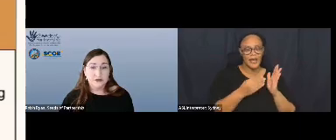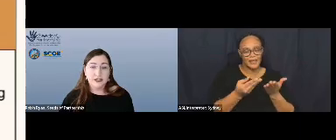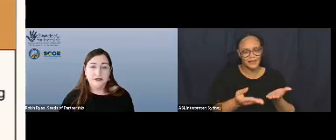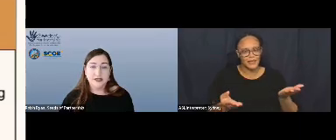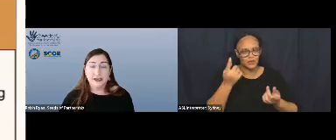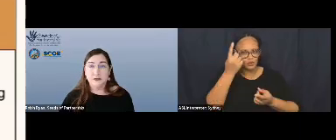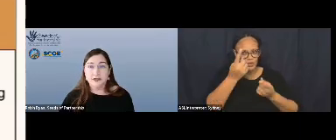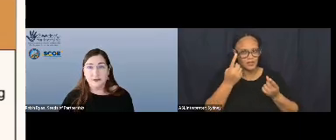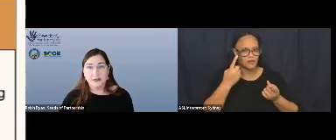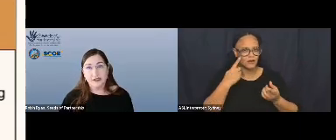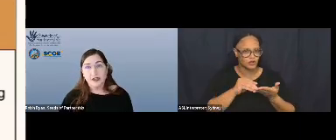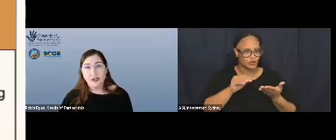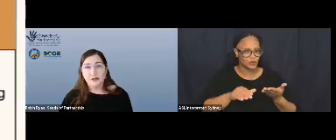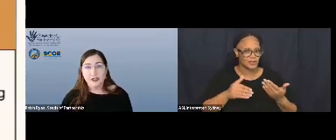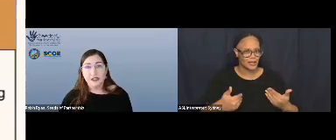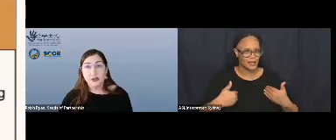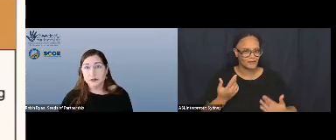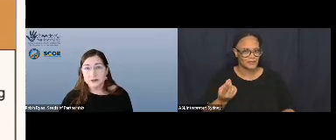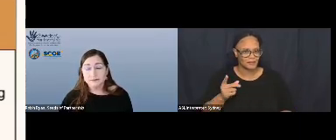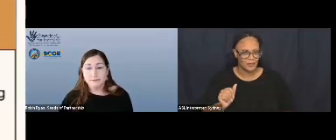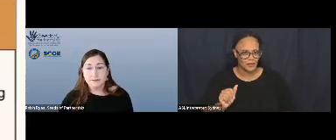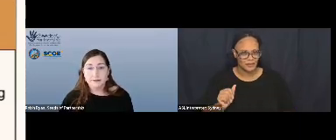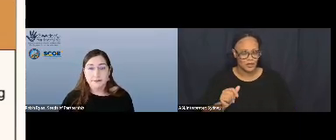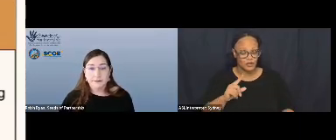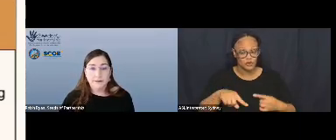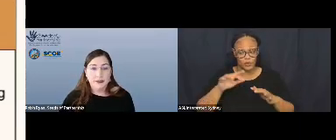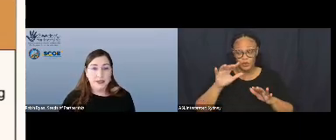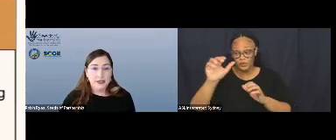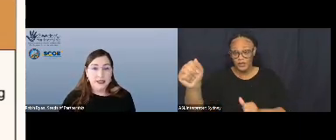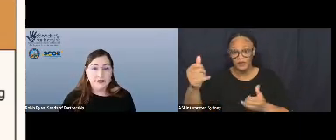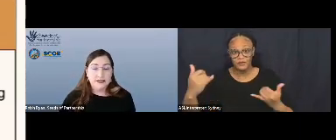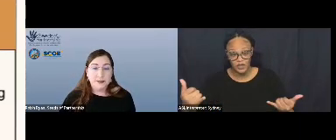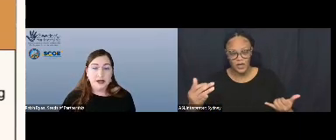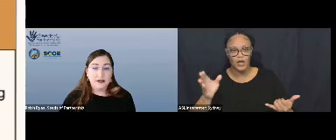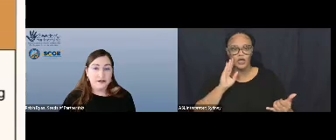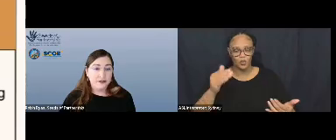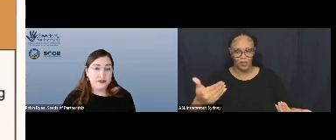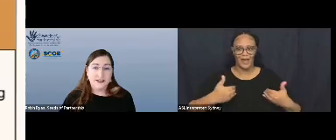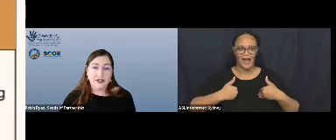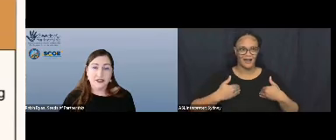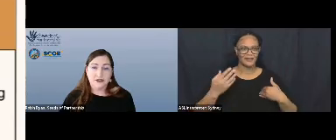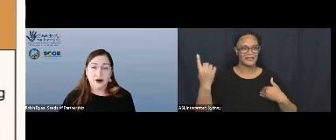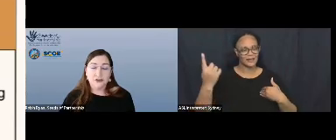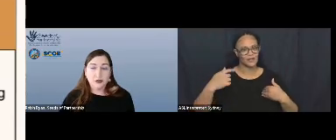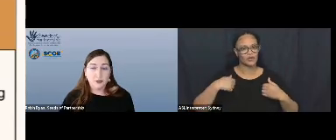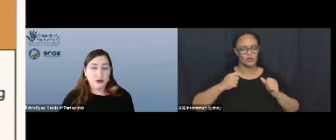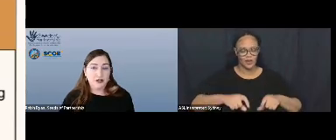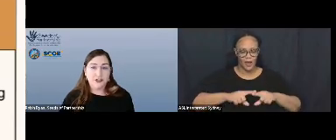so that you leave today with something you can use. In the spotlight for this session are two